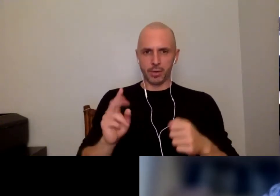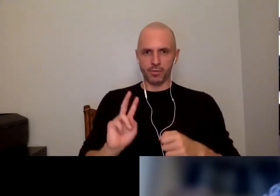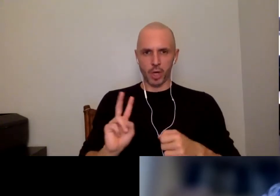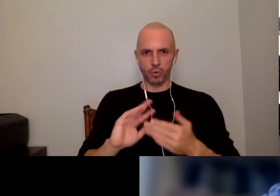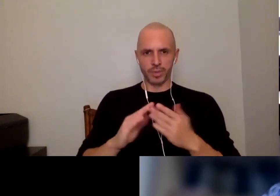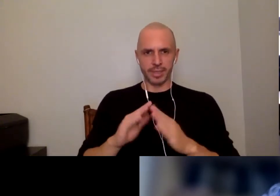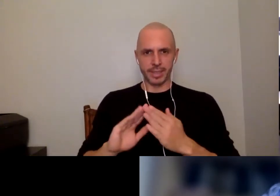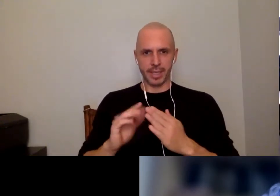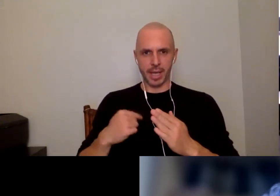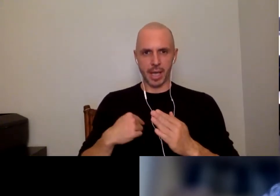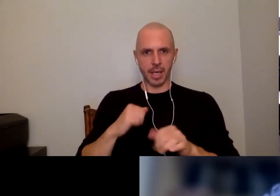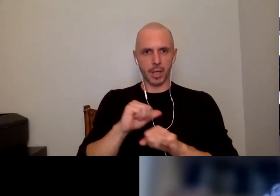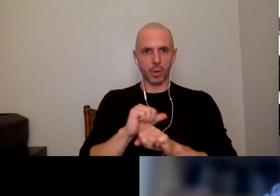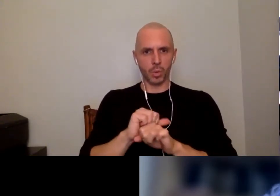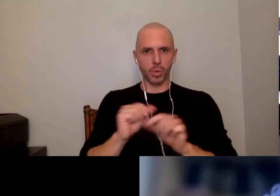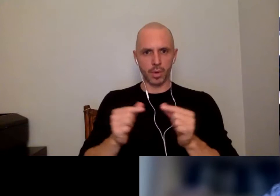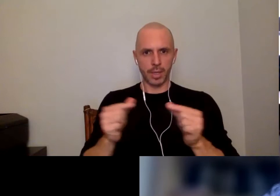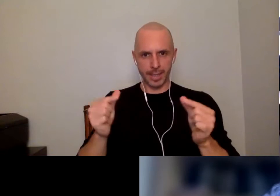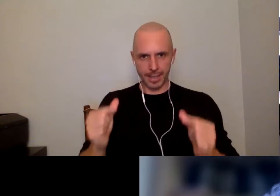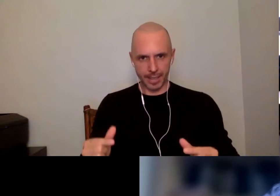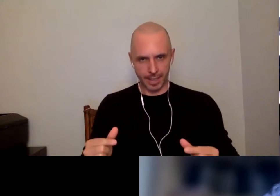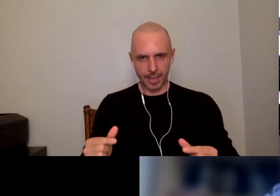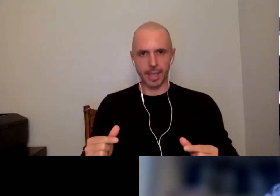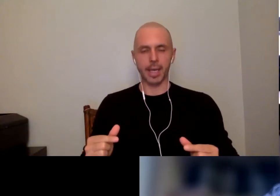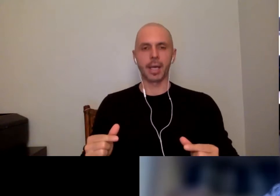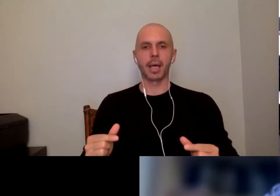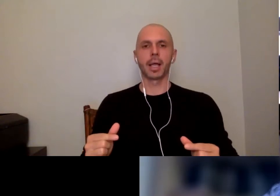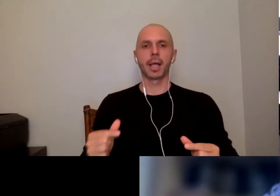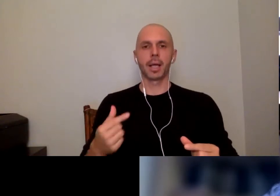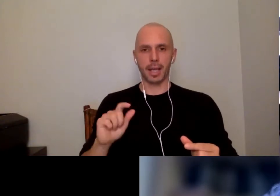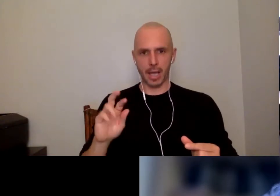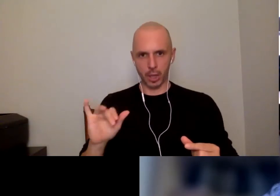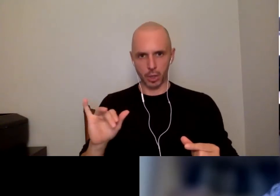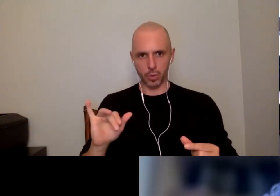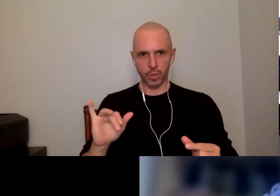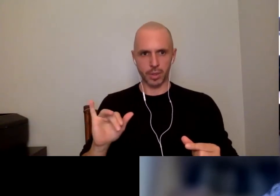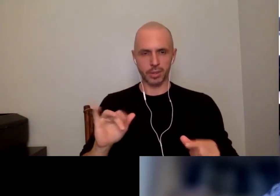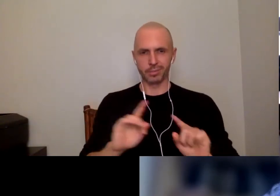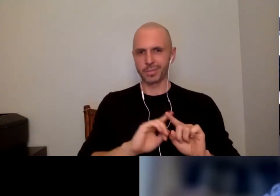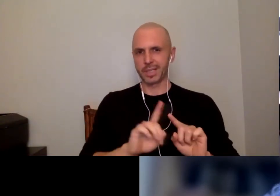relations with the Grant gallery and western front and the ore and different galleries across canada